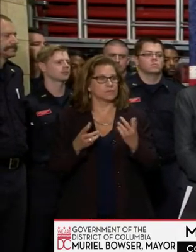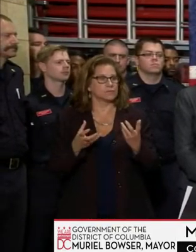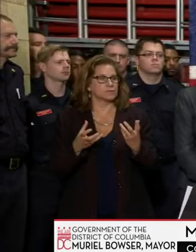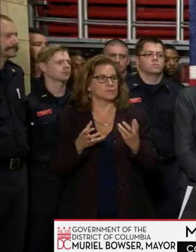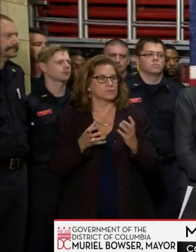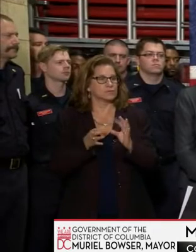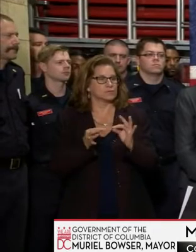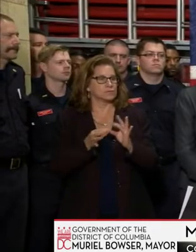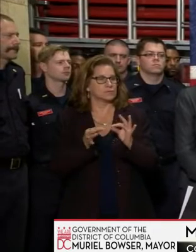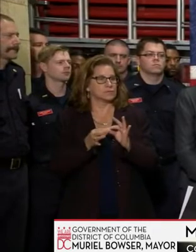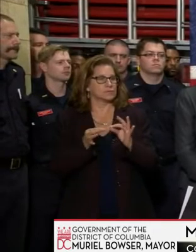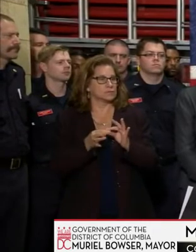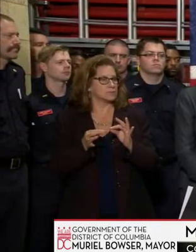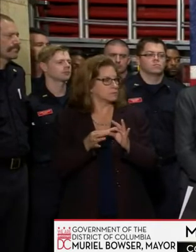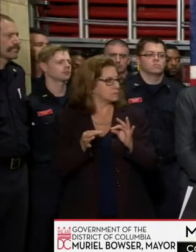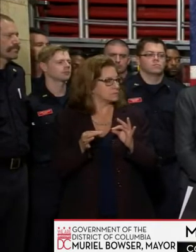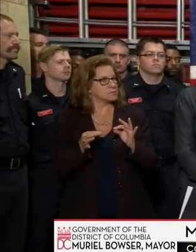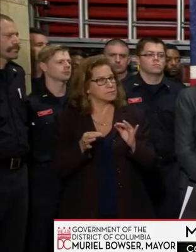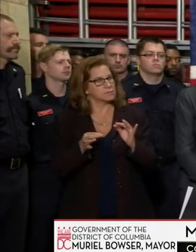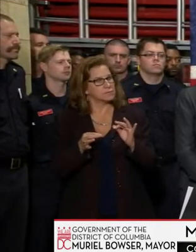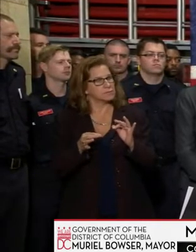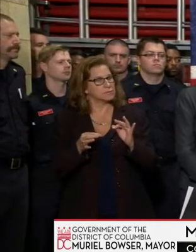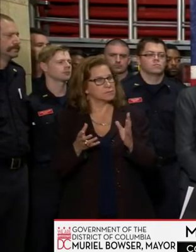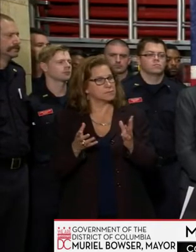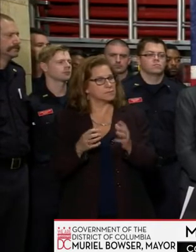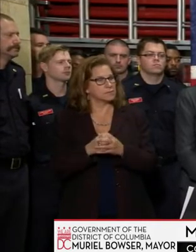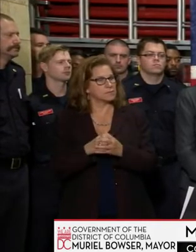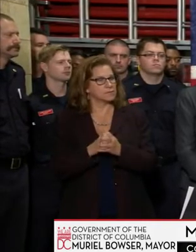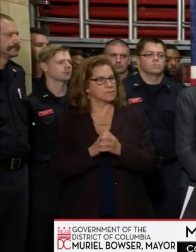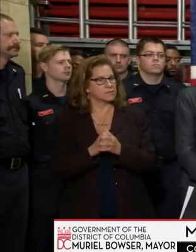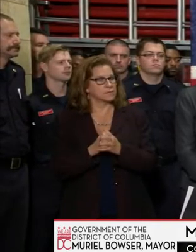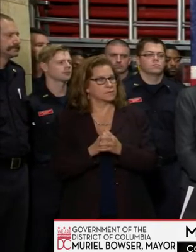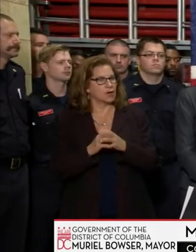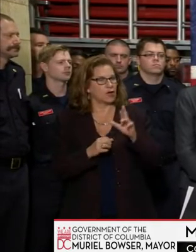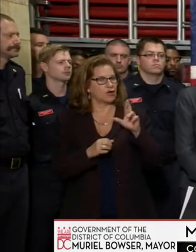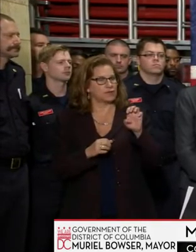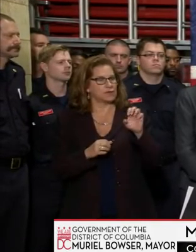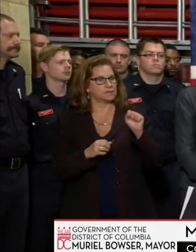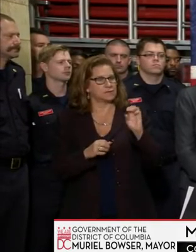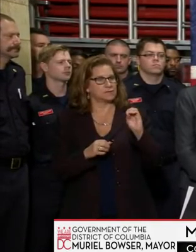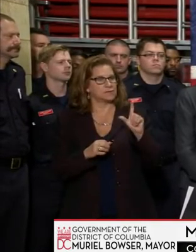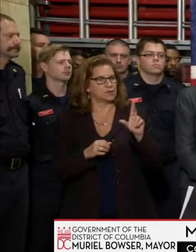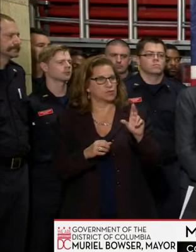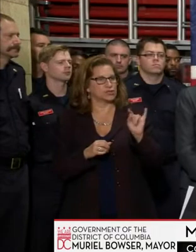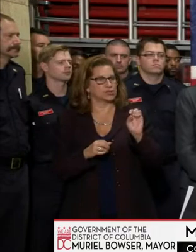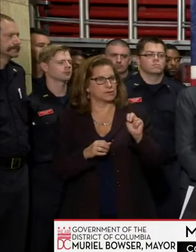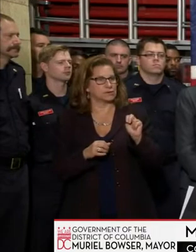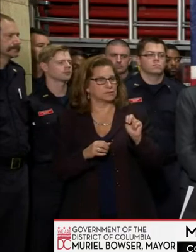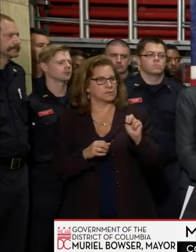OF THIS COMMEMORATION WE SHOULD HAVE EVERY CLAUSE OF IT BE READ